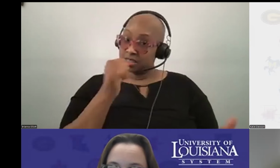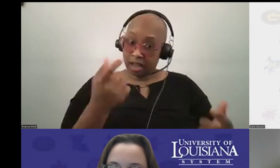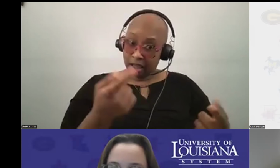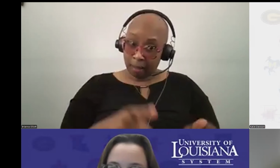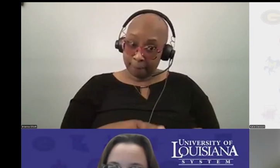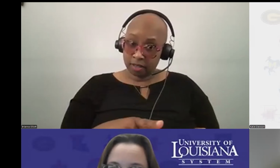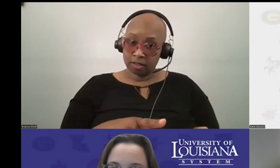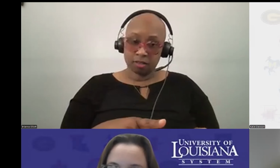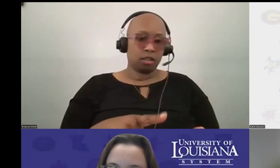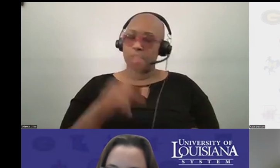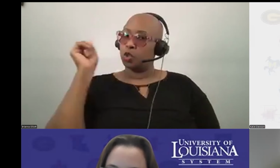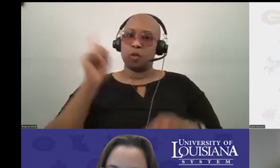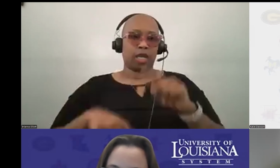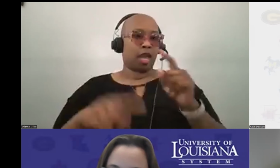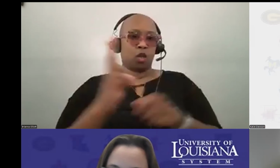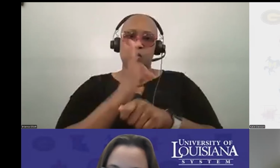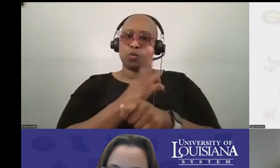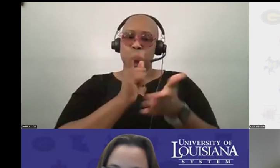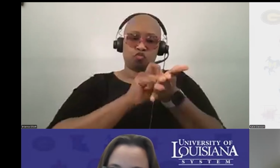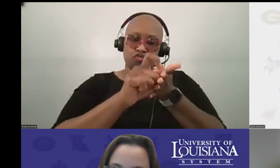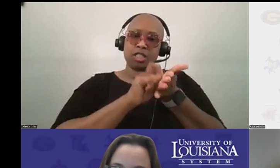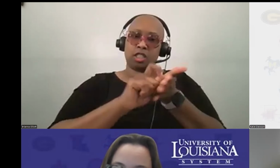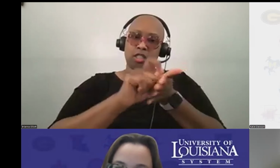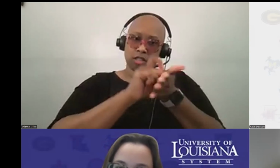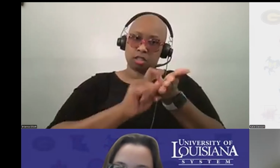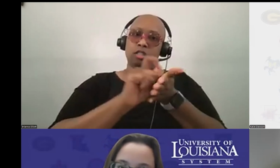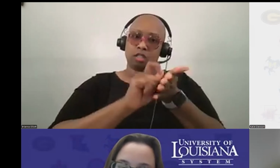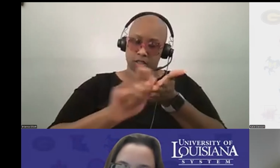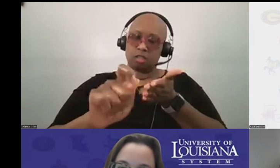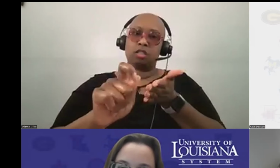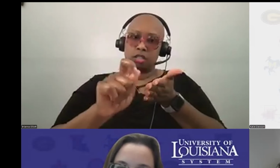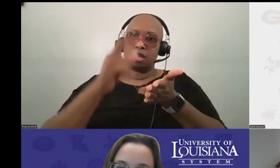be able to use that handwritten work because there would be no way for your student to access it. So,